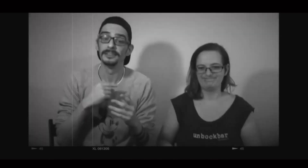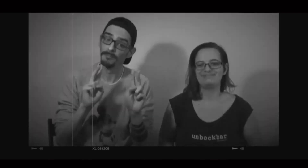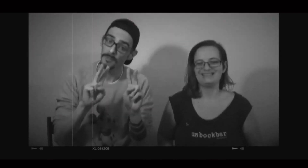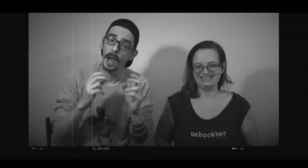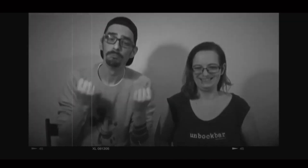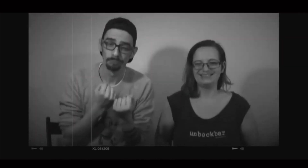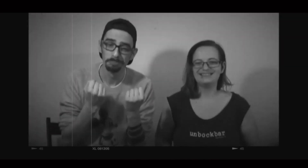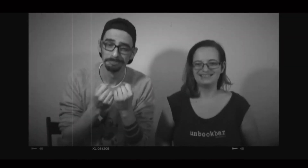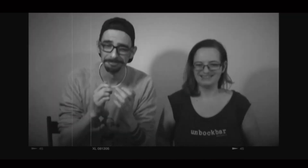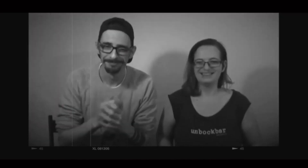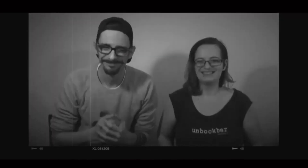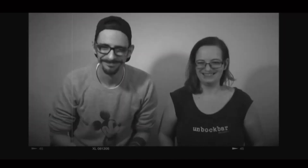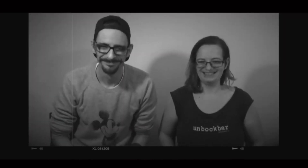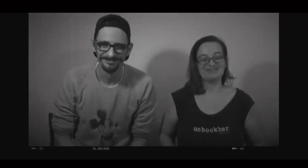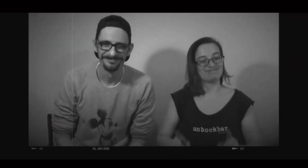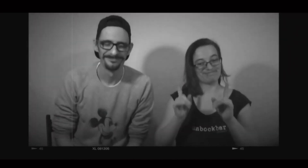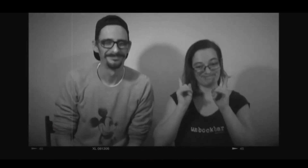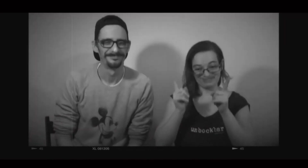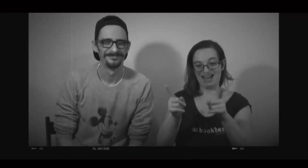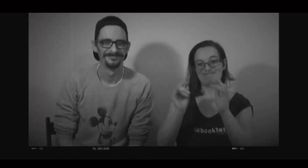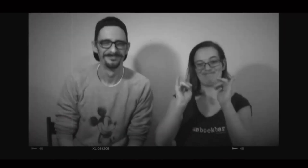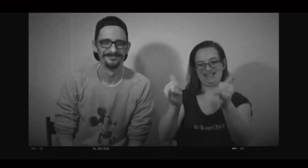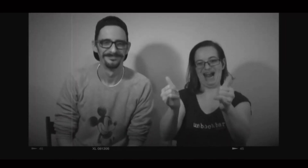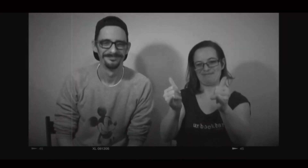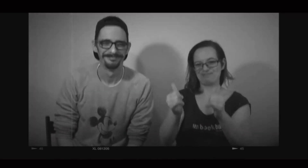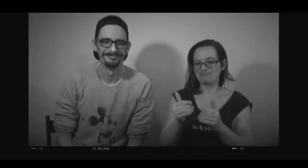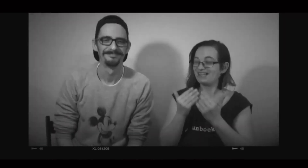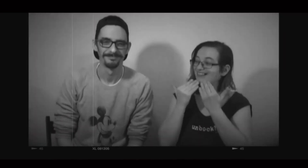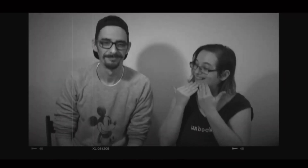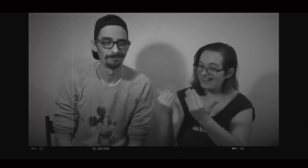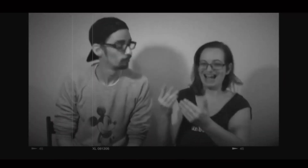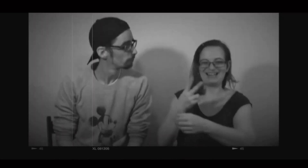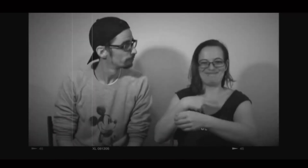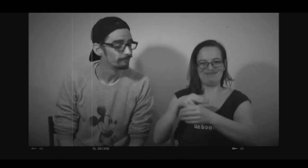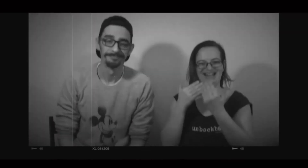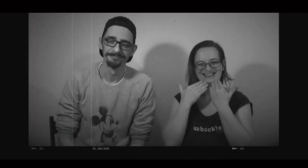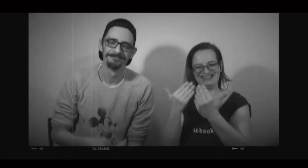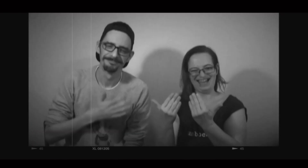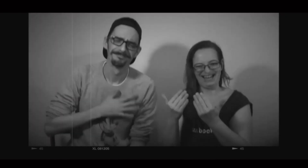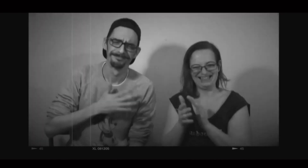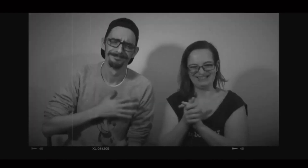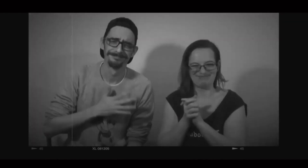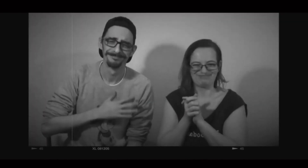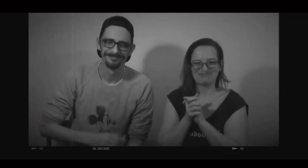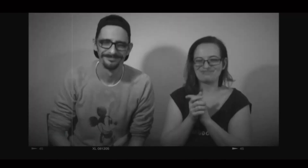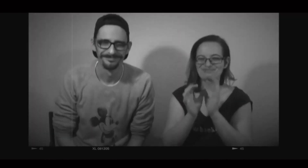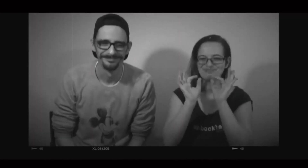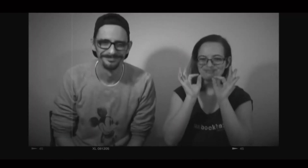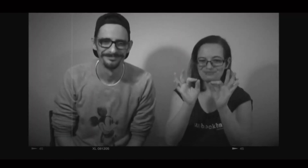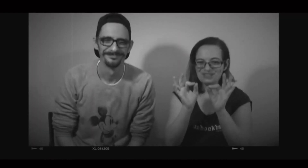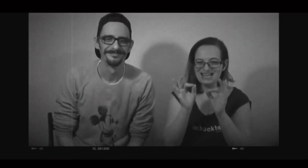I'm really trying. Alright. That's great! Thank you, Noah. You are welcome.